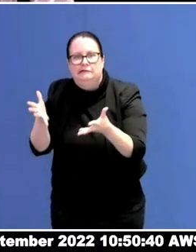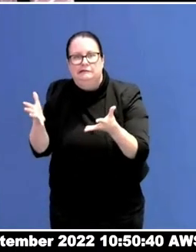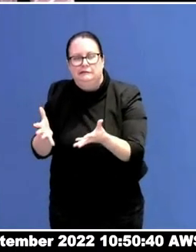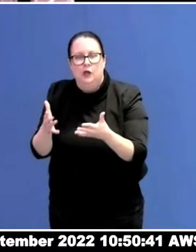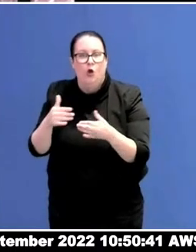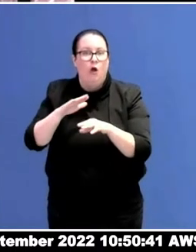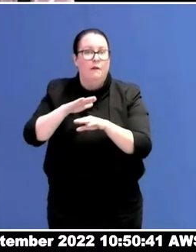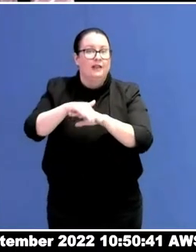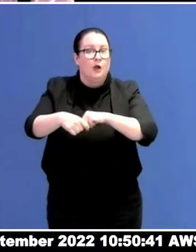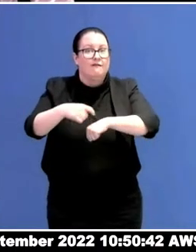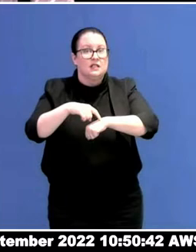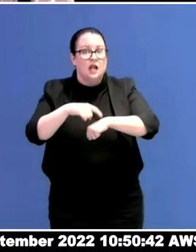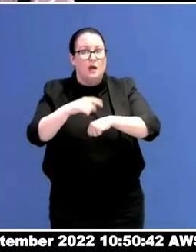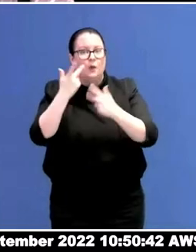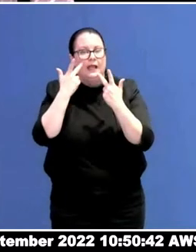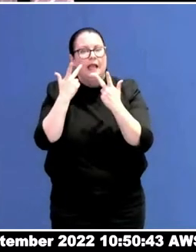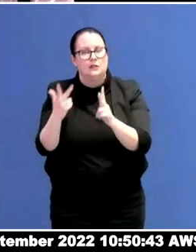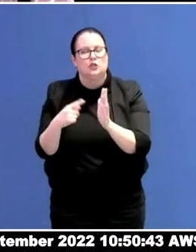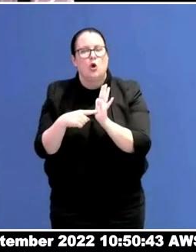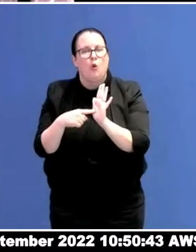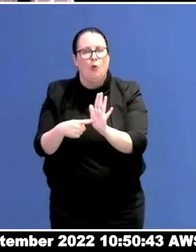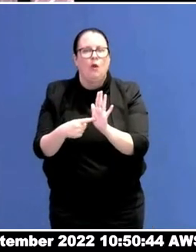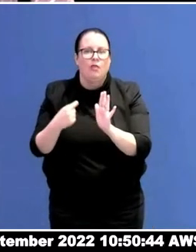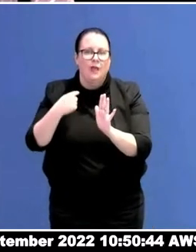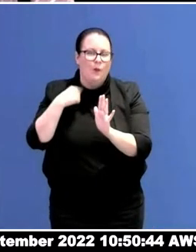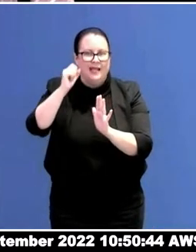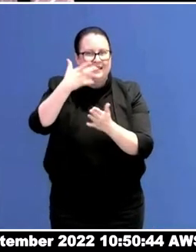time that we understand what can be done and what should be done.